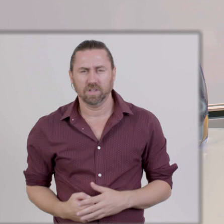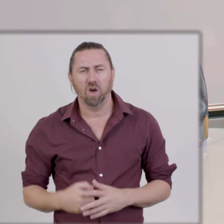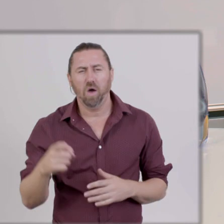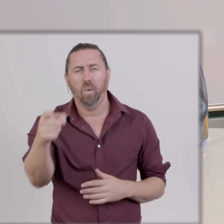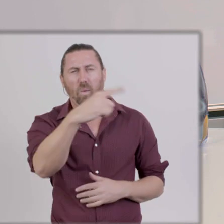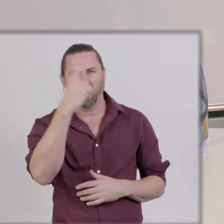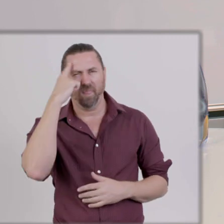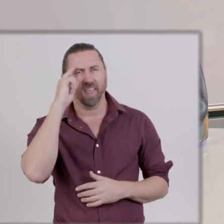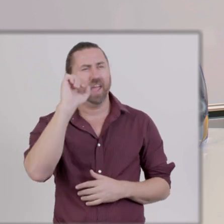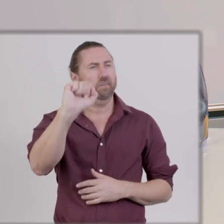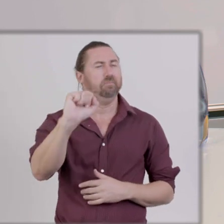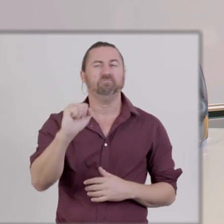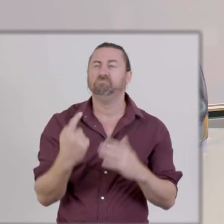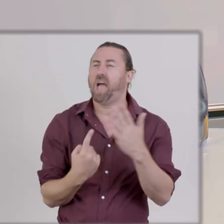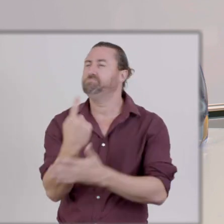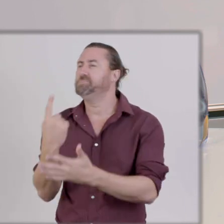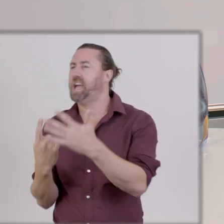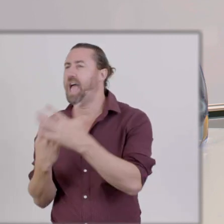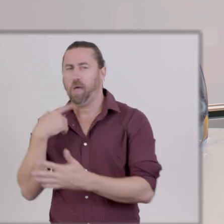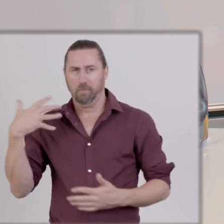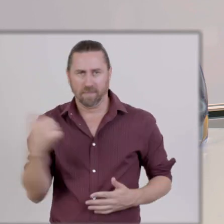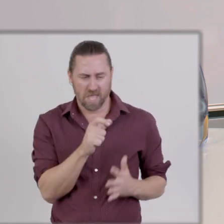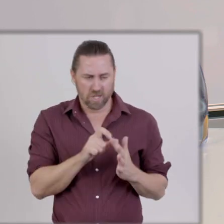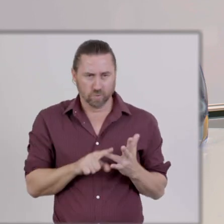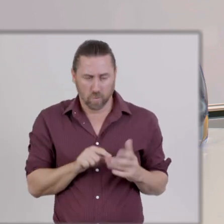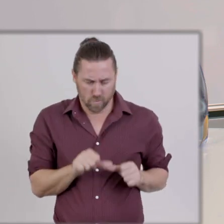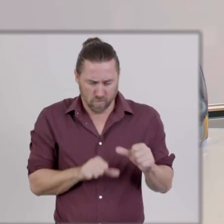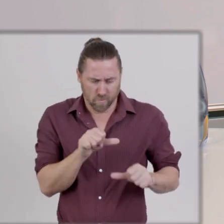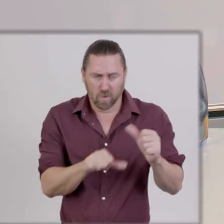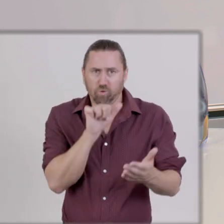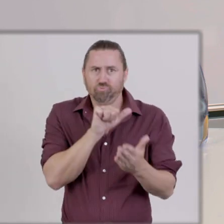Think about when, in your everyday life, you have something to do in a specific order.